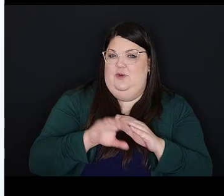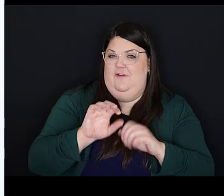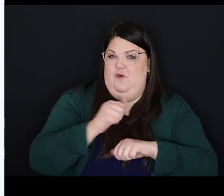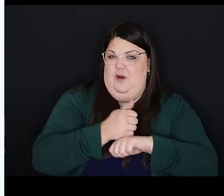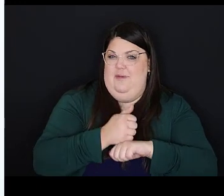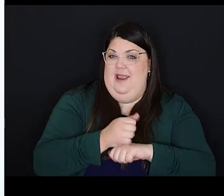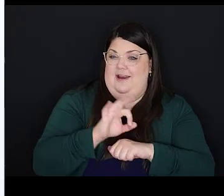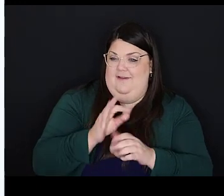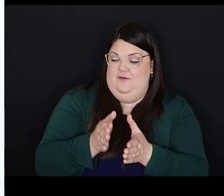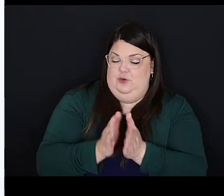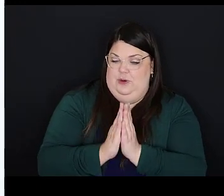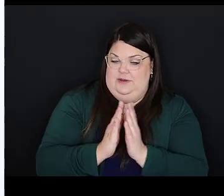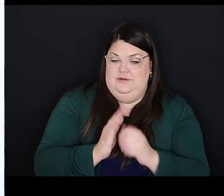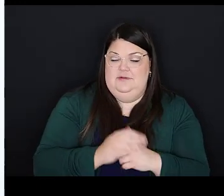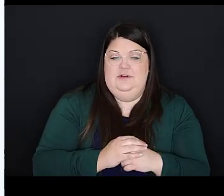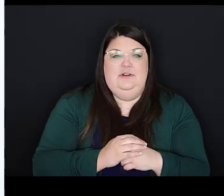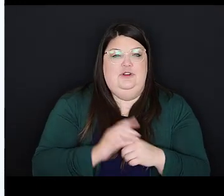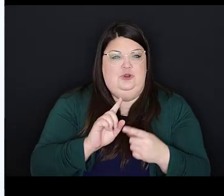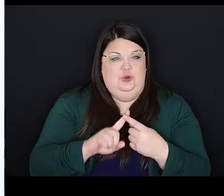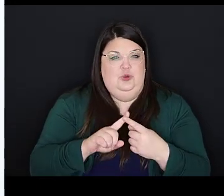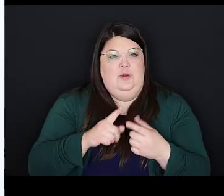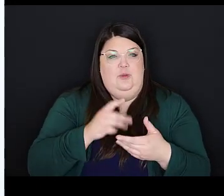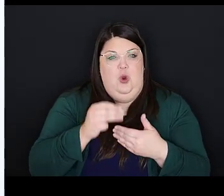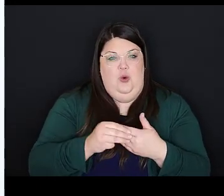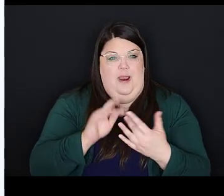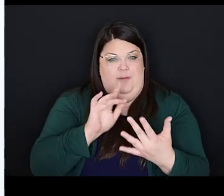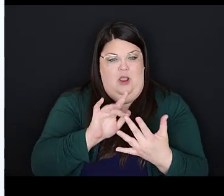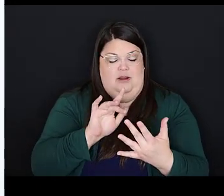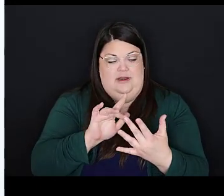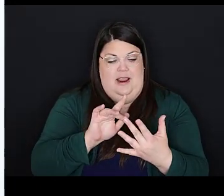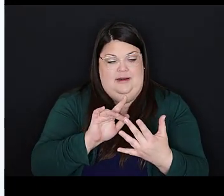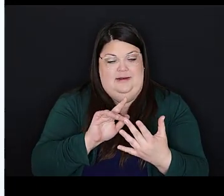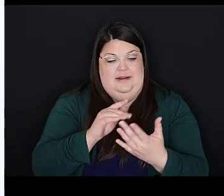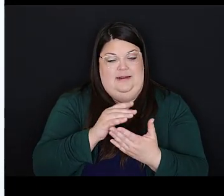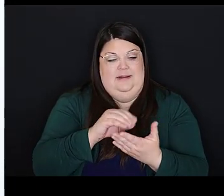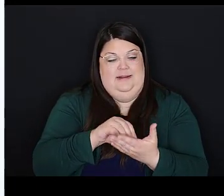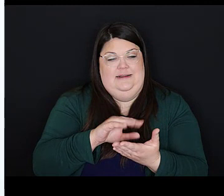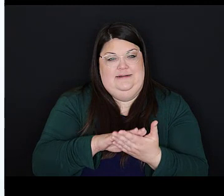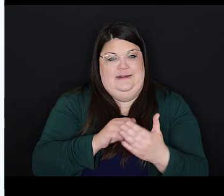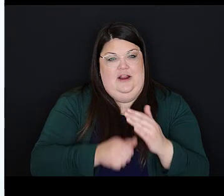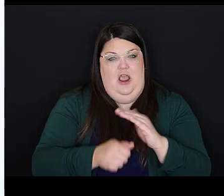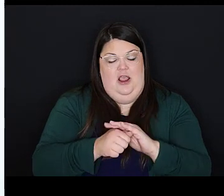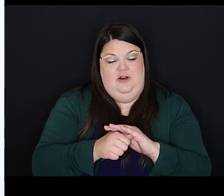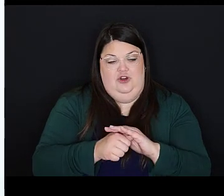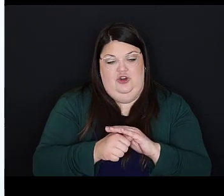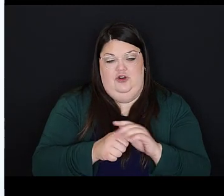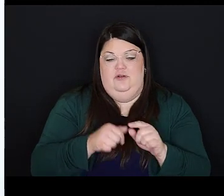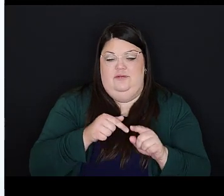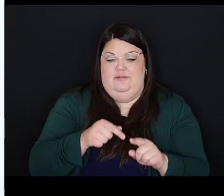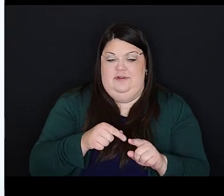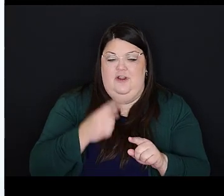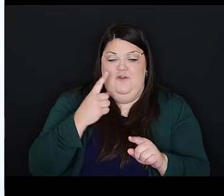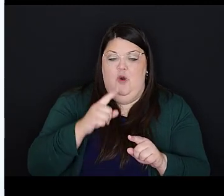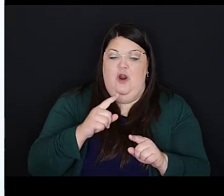upon request to the program contact listed under “For Further Information Contact”.